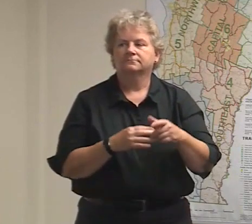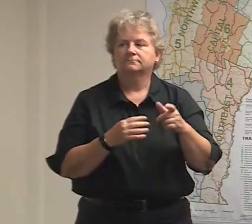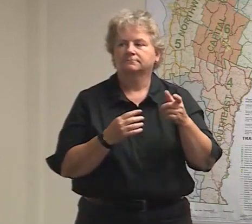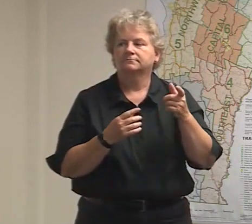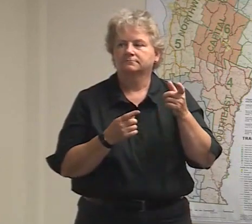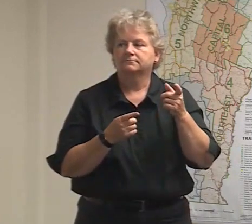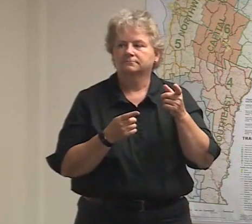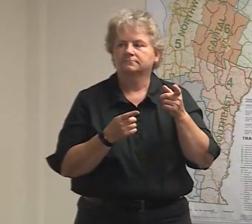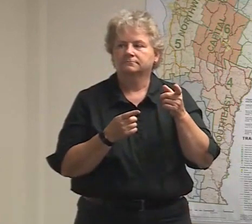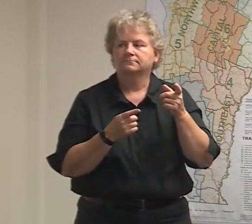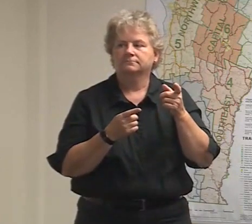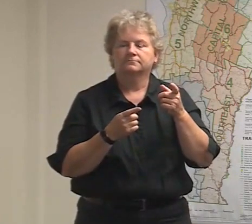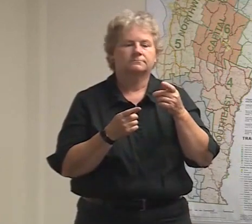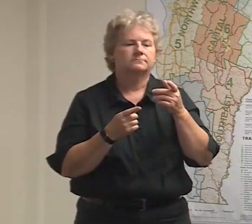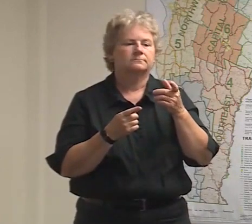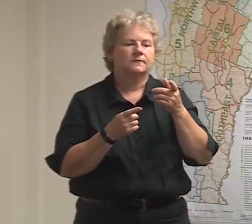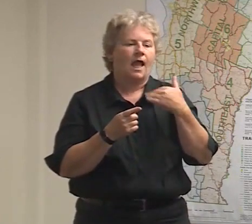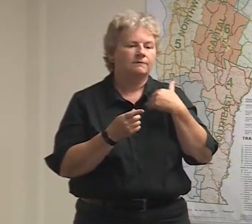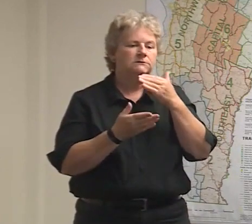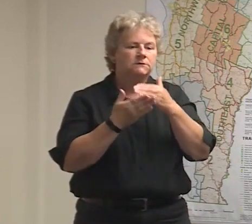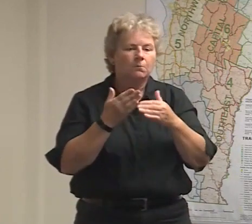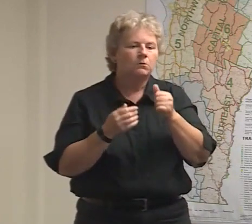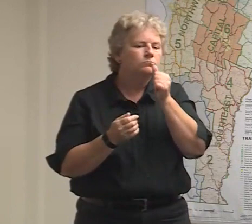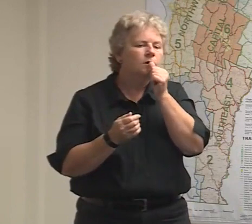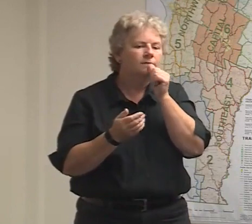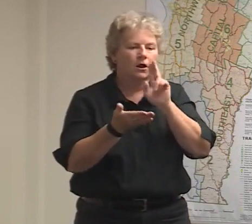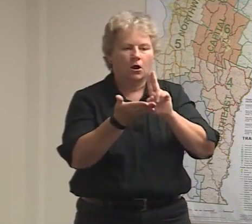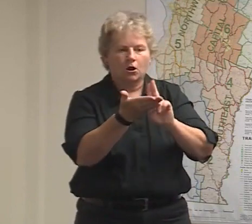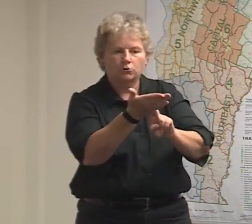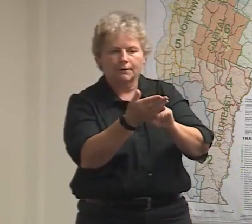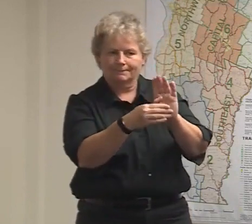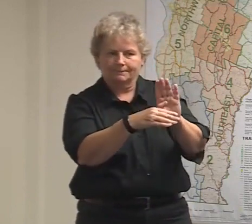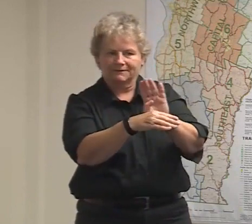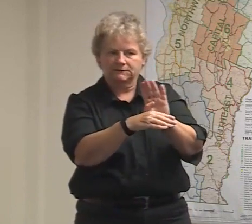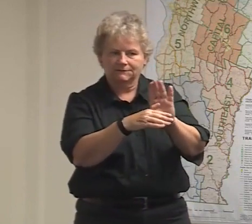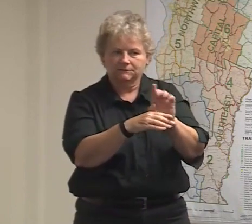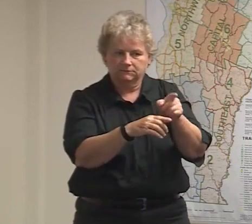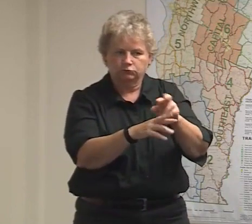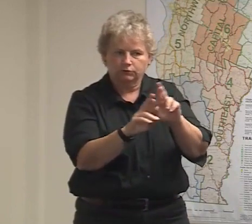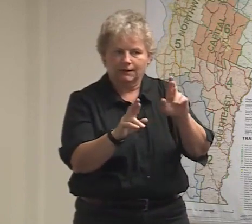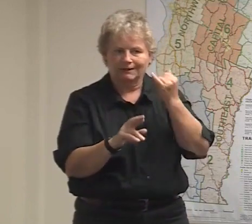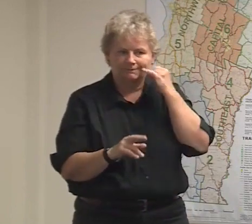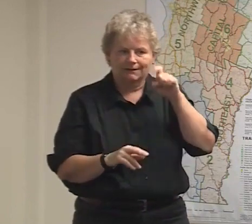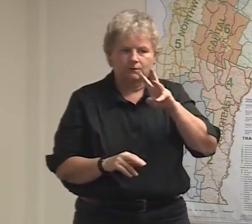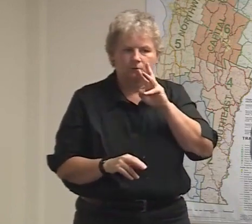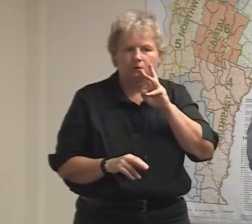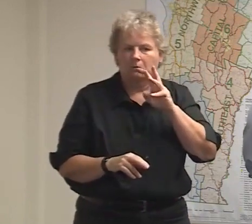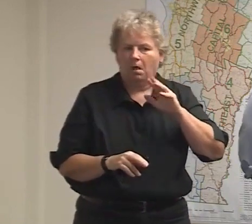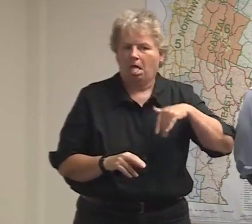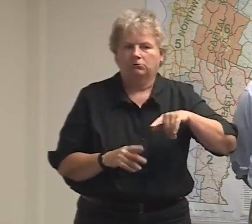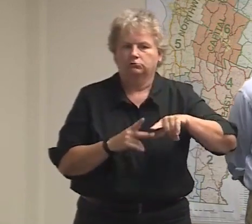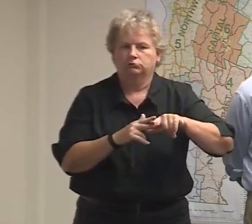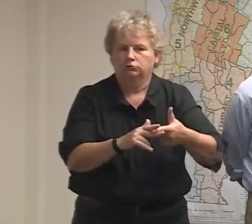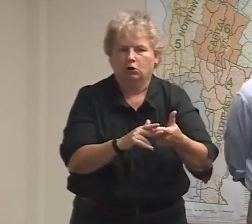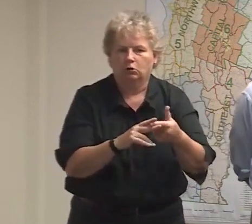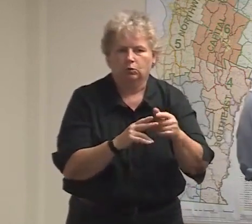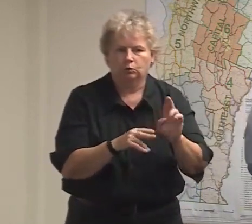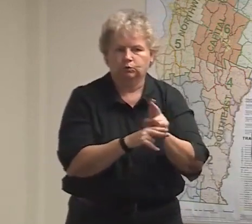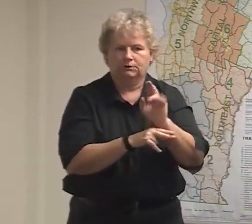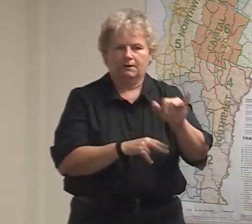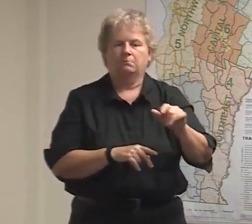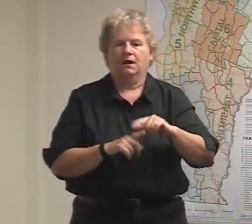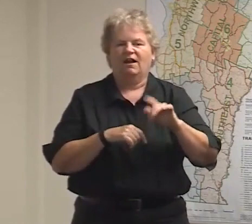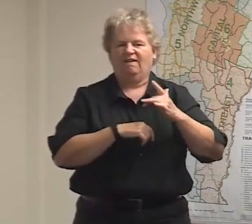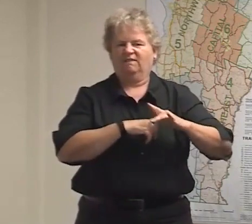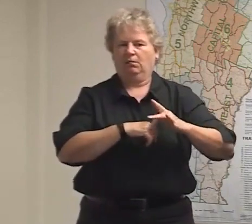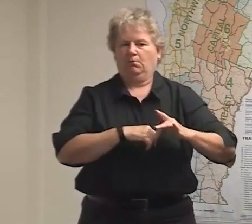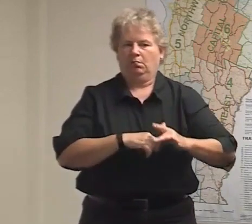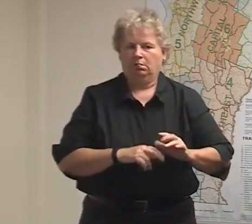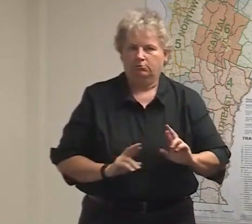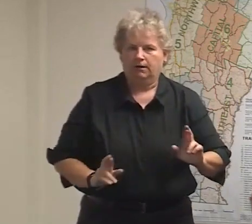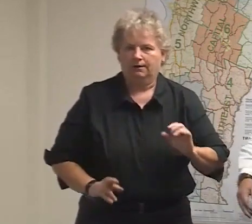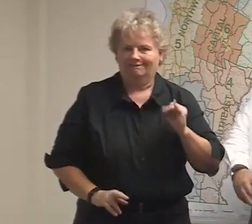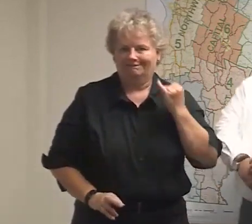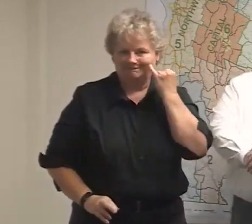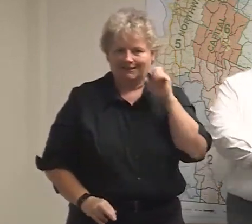SO WE’VE ALIGNED THOSE RESOURCES AGAIN, HAVEN’T HAD TO USE THEM YET, BUT WE’RE WORKING WITH THEM TO MAKE SURE THAT WE HAVE THEM IN STOCK AND READY TO GO IF THAT’S A NEED THAT ARISES, MAYBE